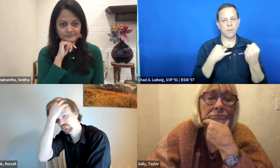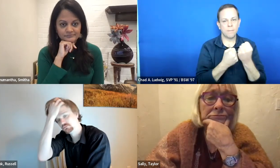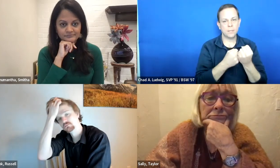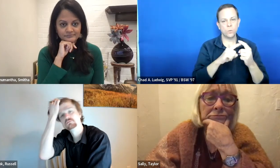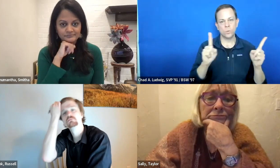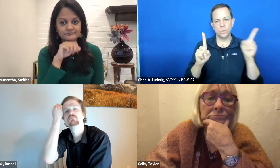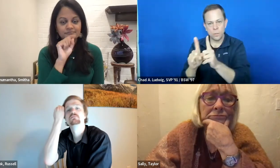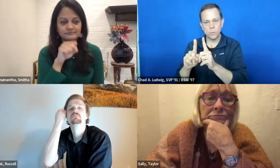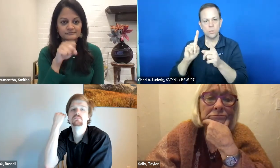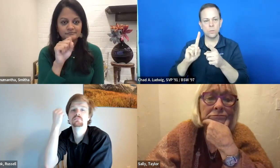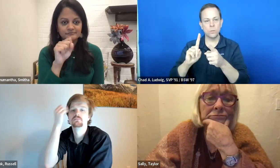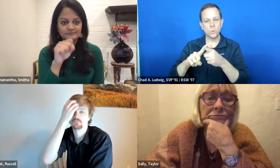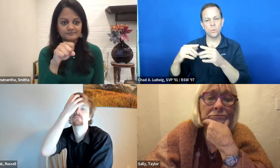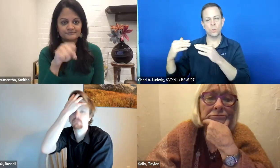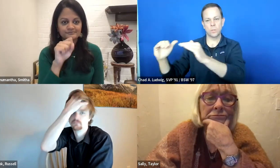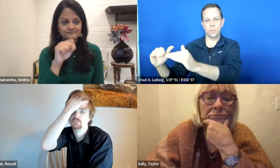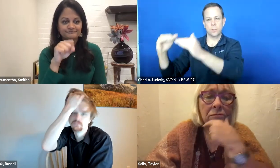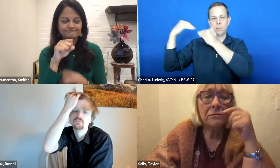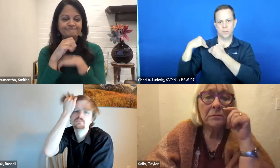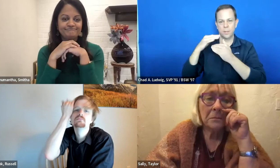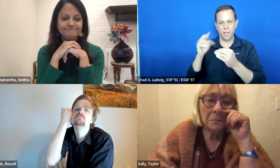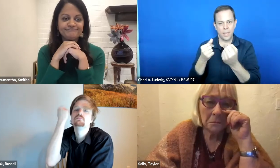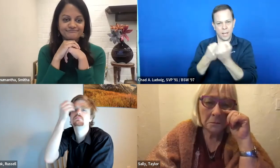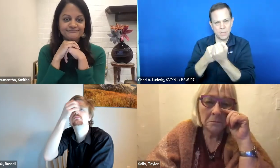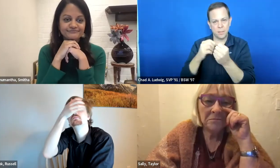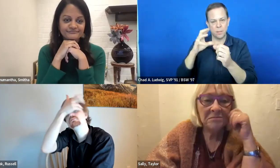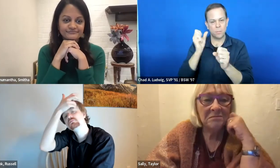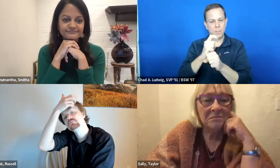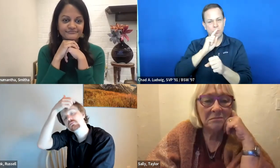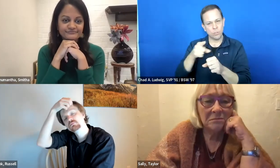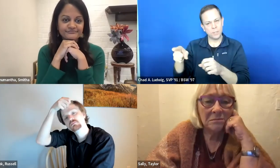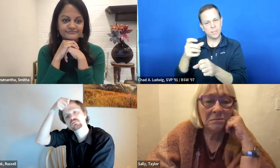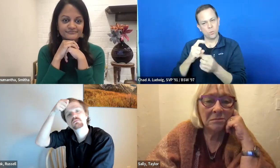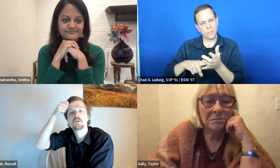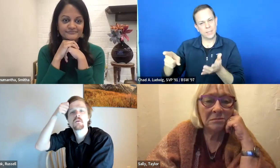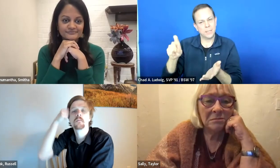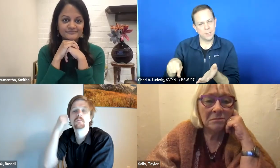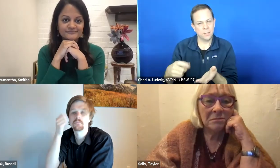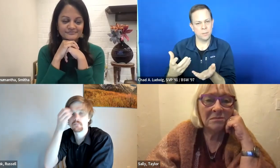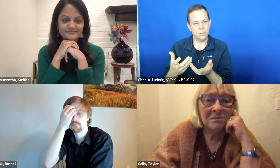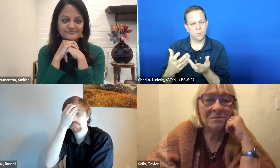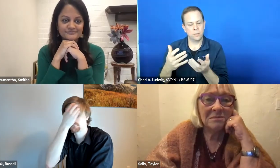of, you know, advocacy and things that are going on within that particular state, but you just don't know.